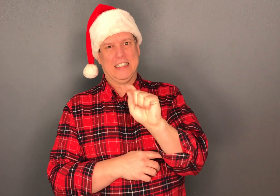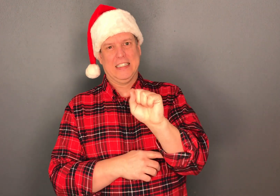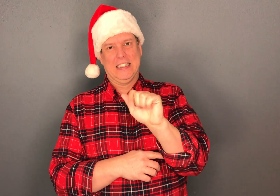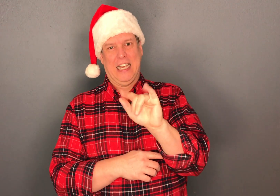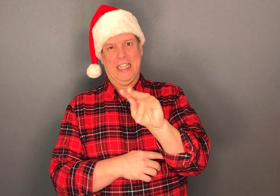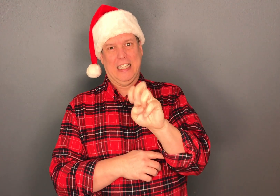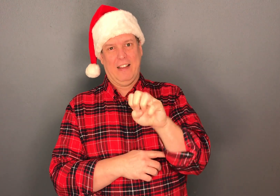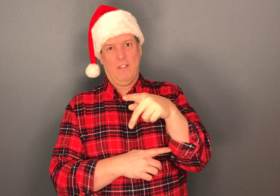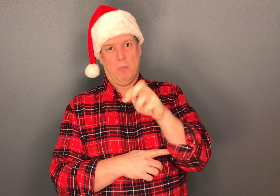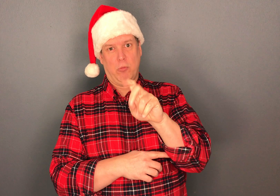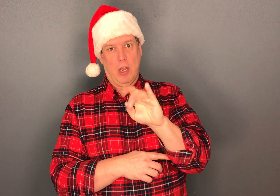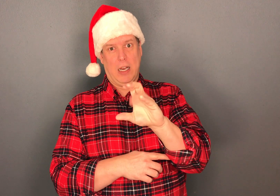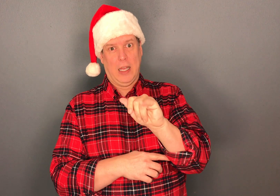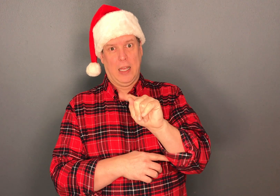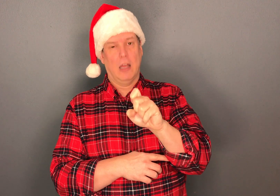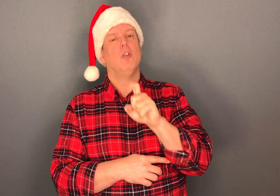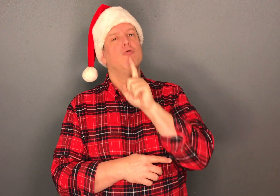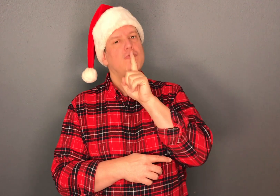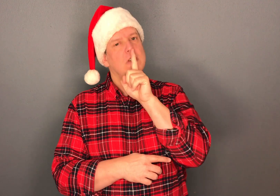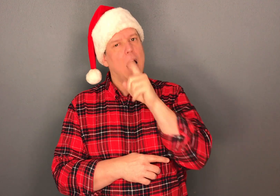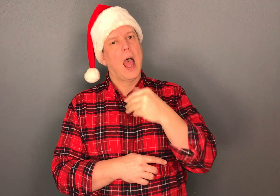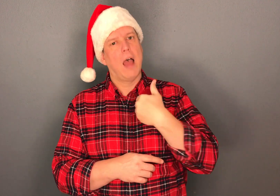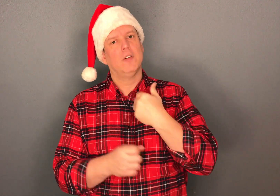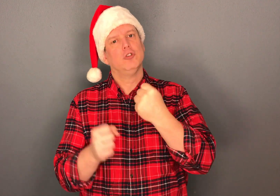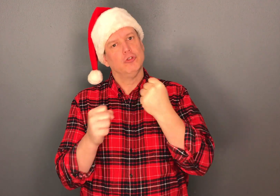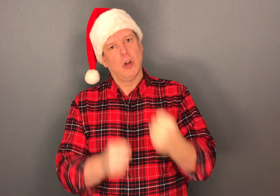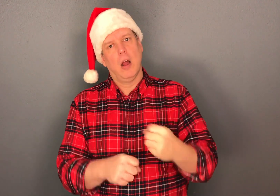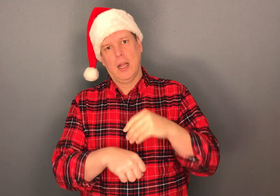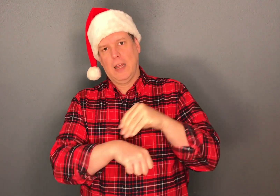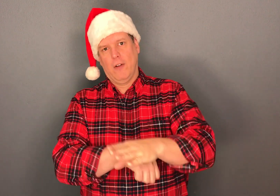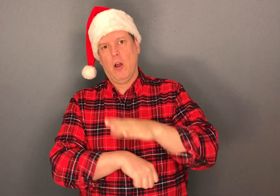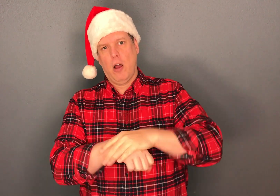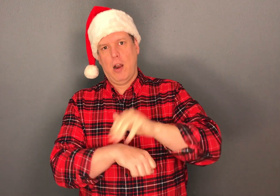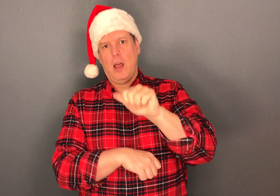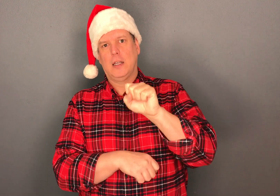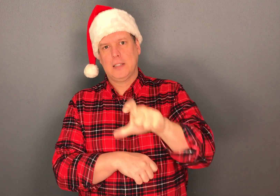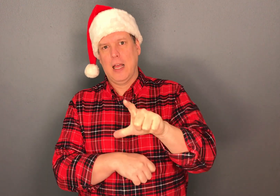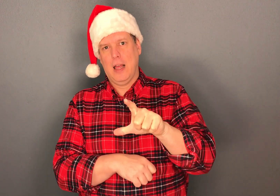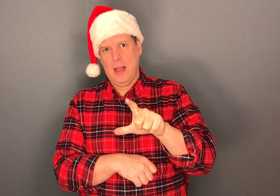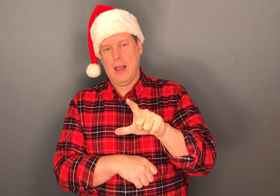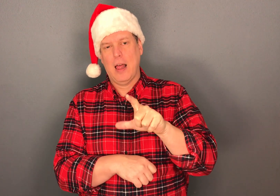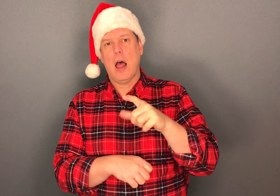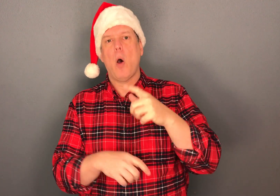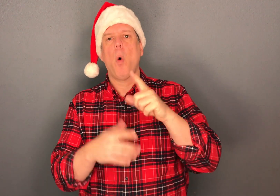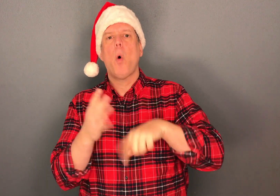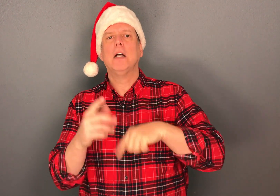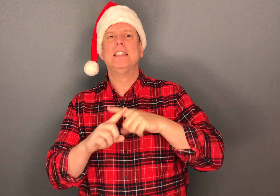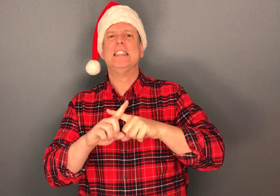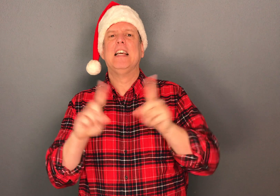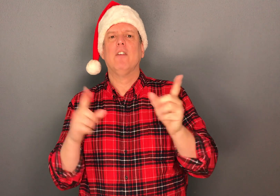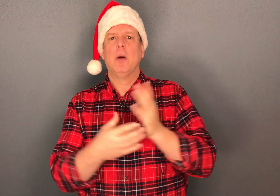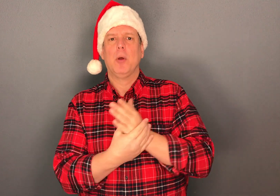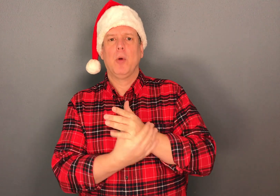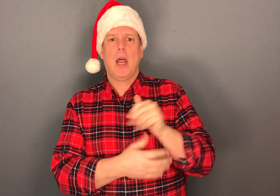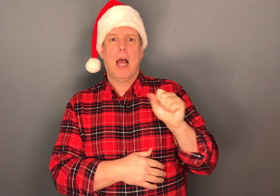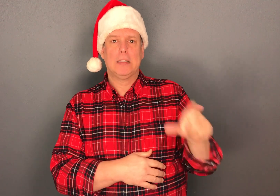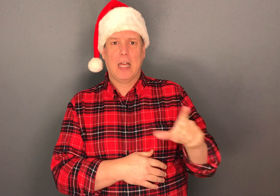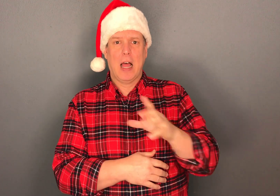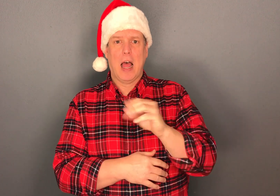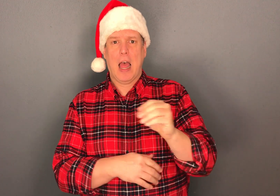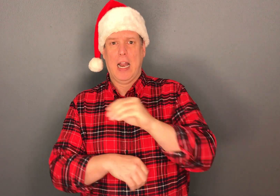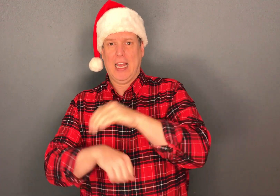concept of the statitve predicate has a strong influence on ASL and what the